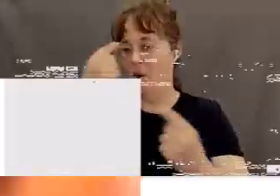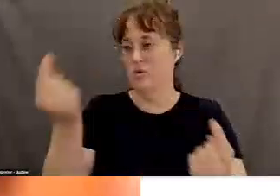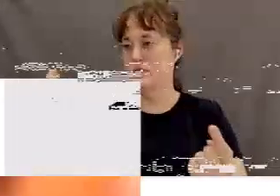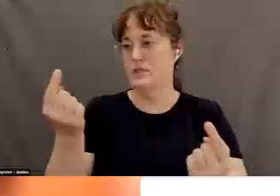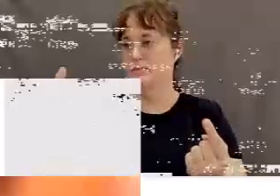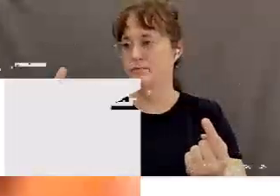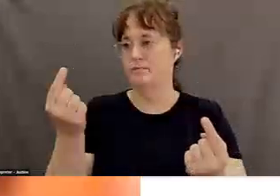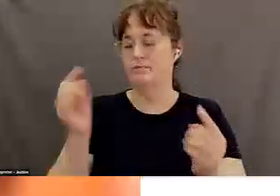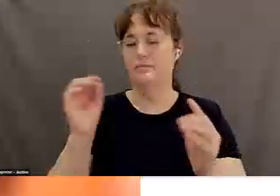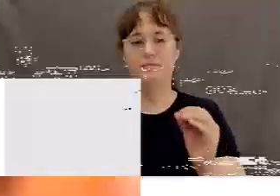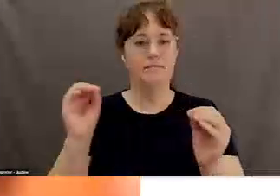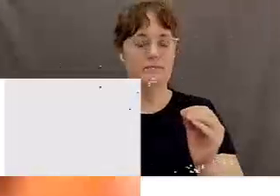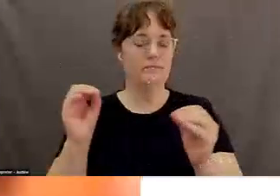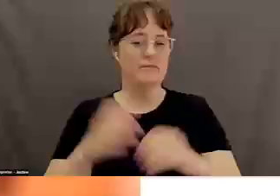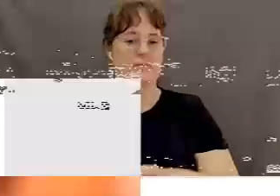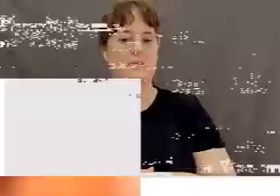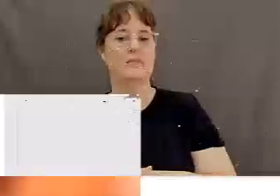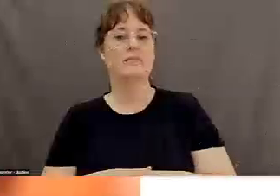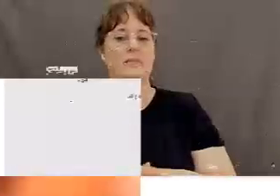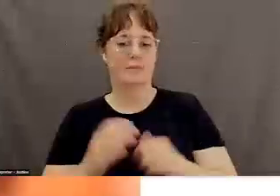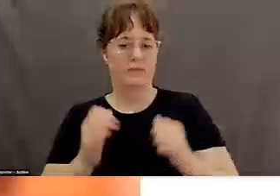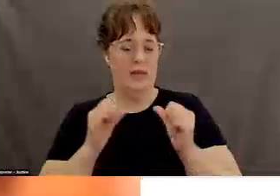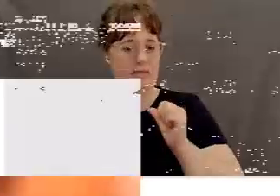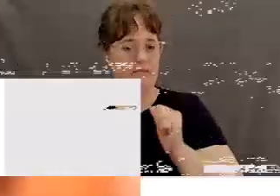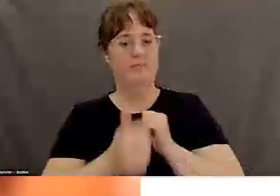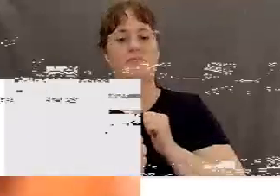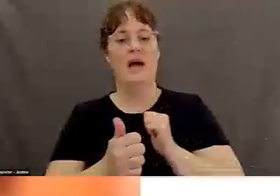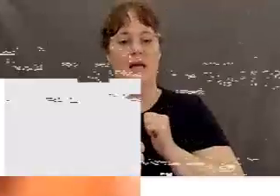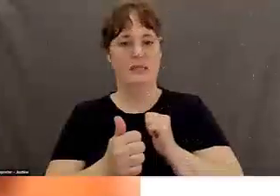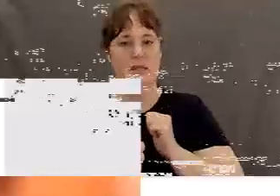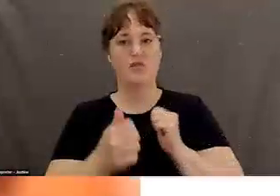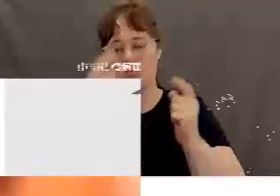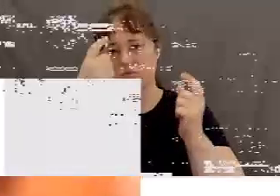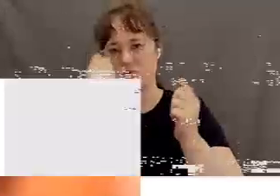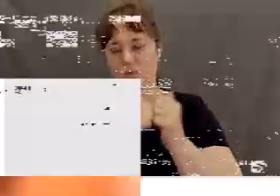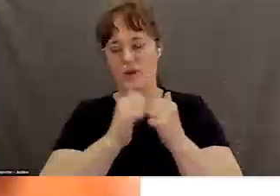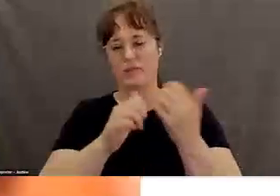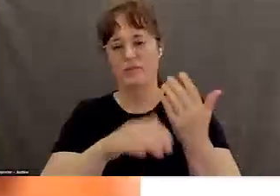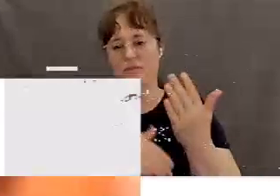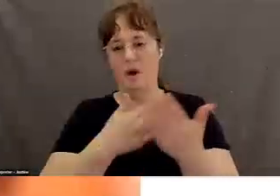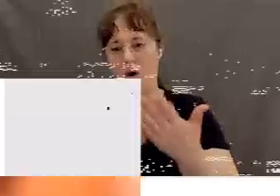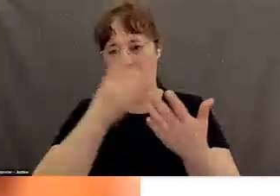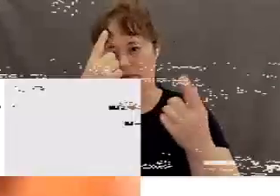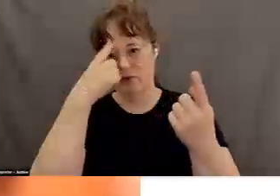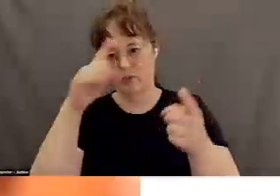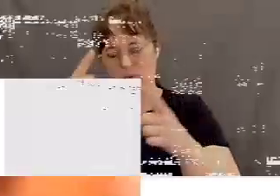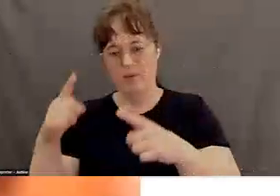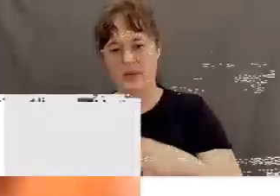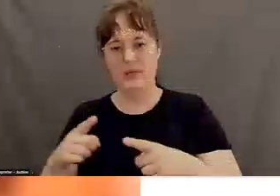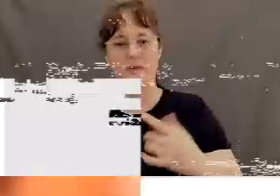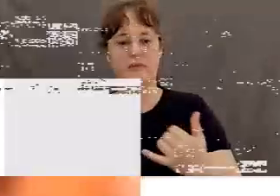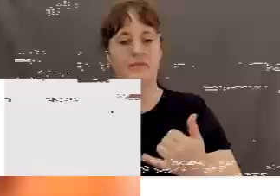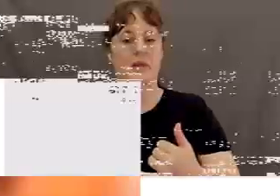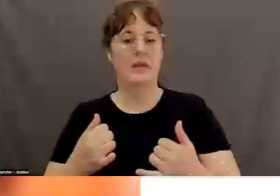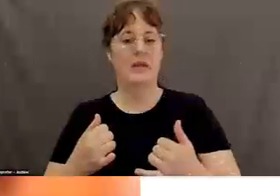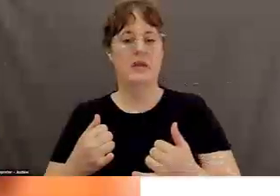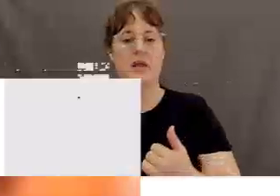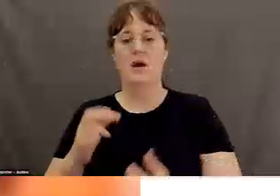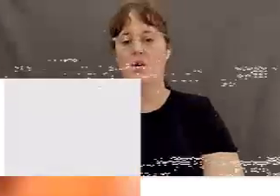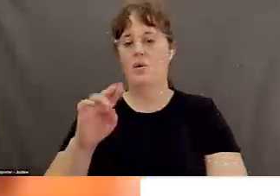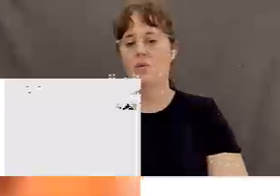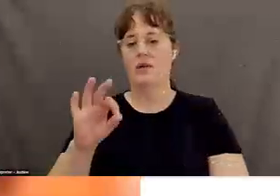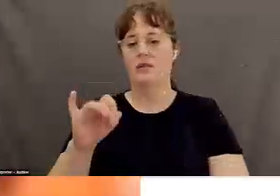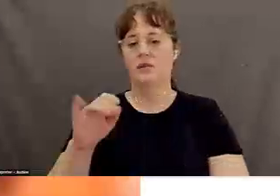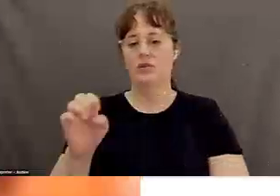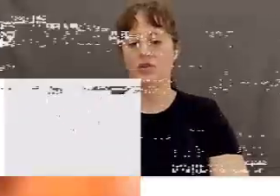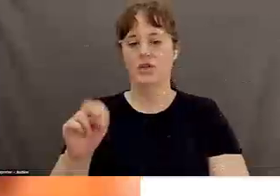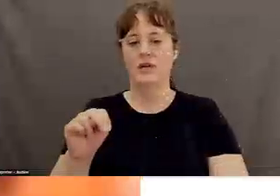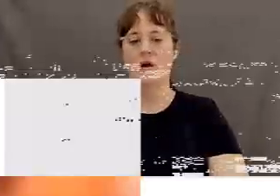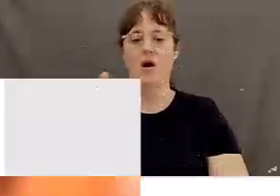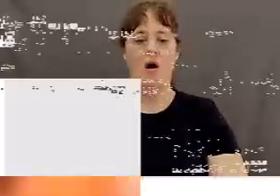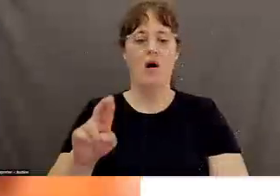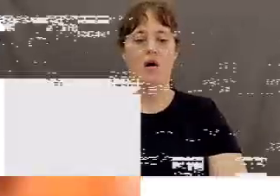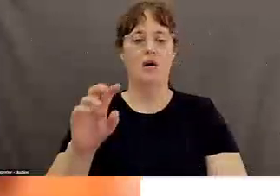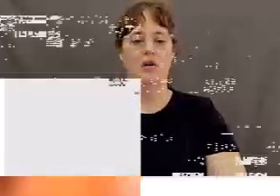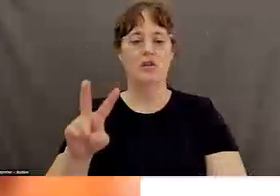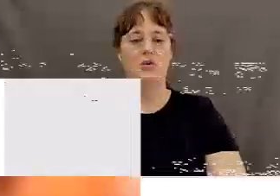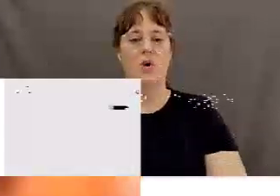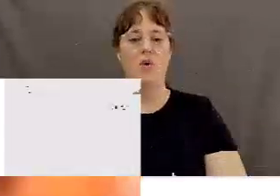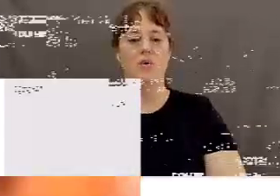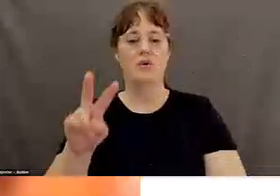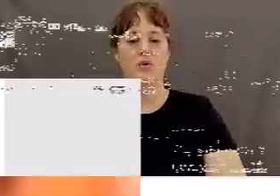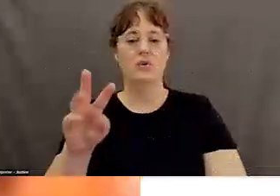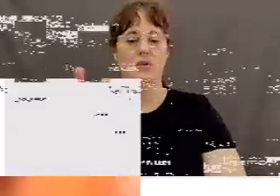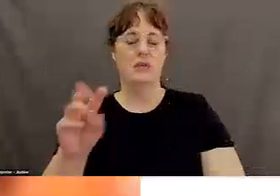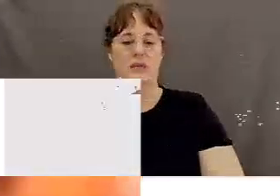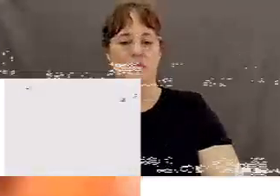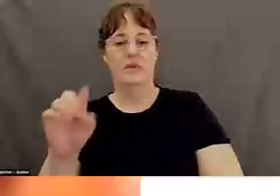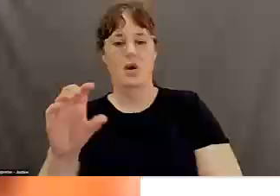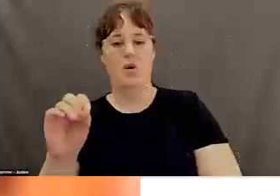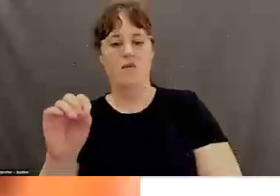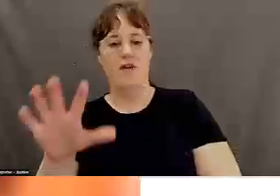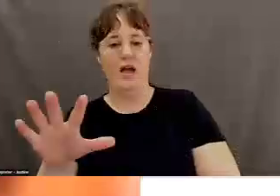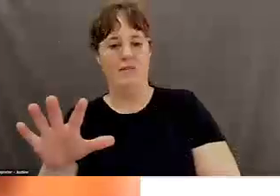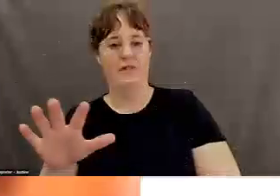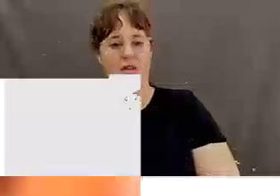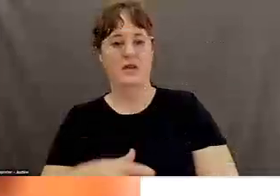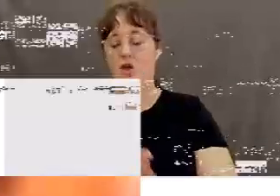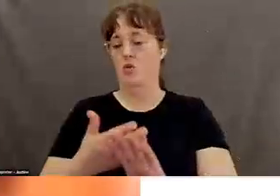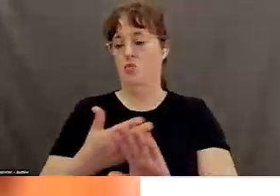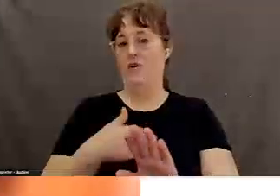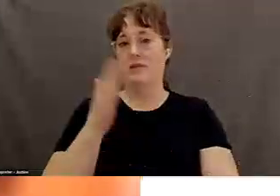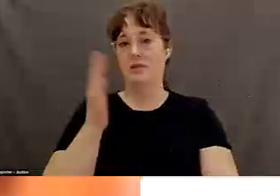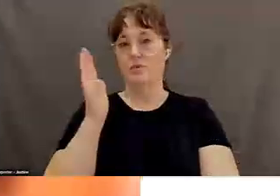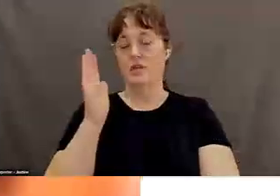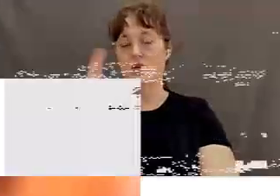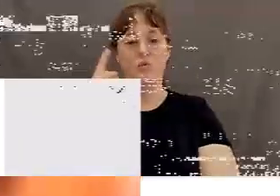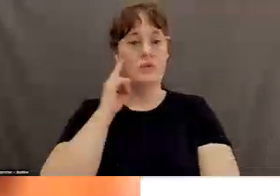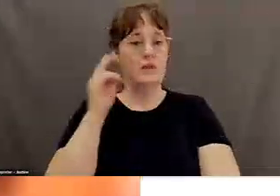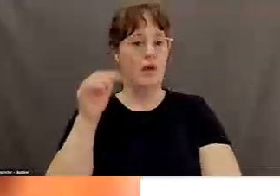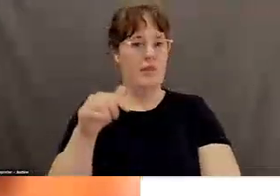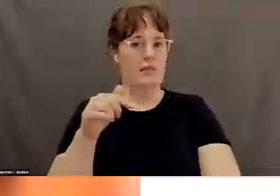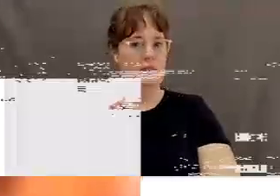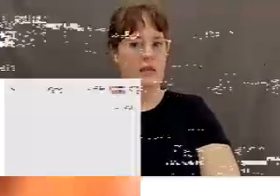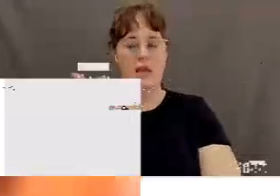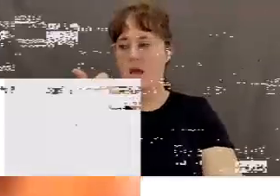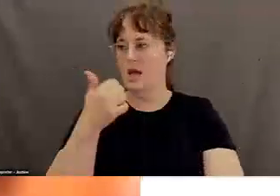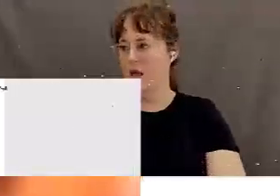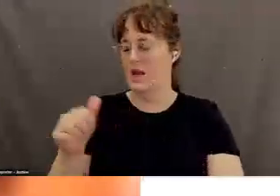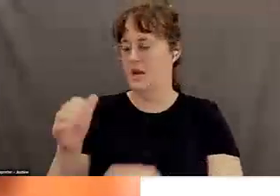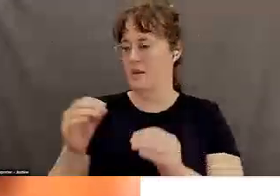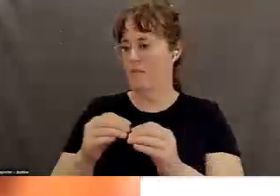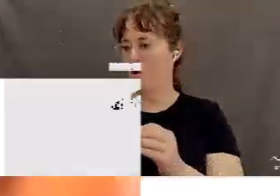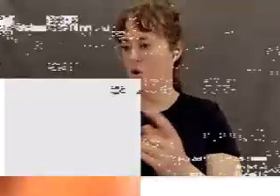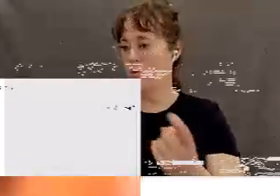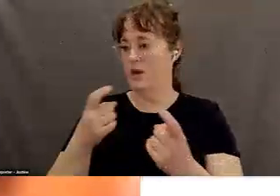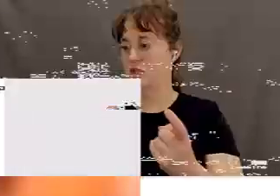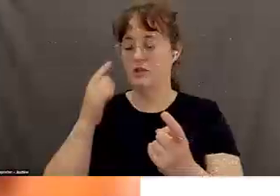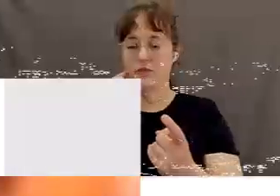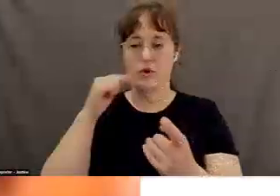Boardroom: And the motion carries unanimously. Thank you. I'm now going to turn to the resolution on our agenda, Resolution R2026-05. We heard information about this action in the previous presentation. Do any board members have additional questions on this budget amendment?